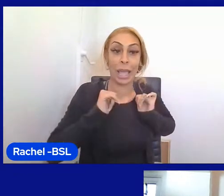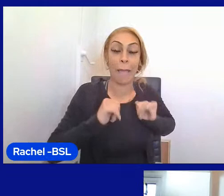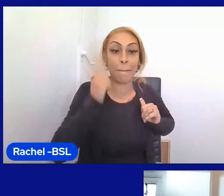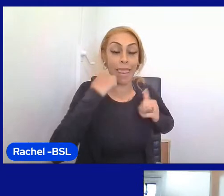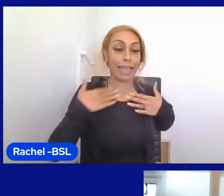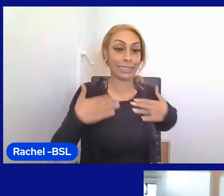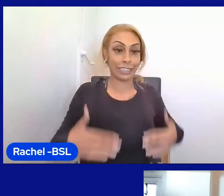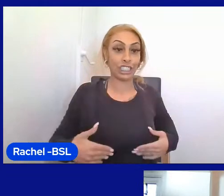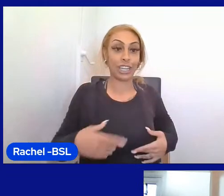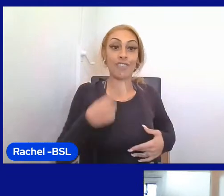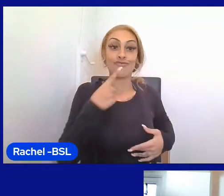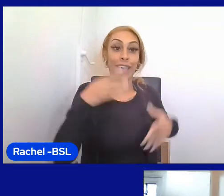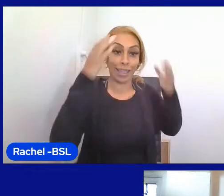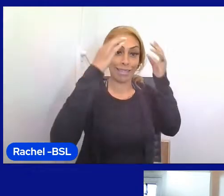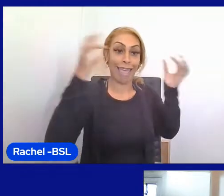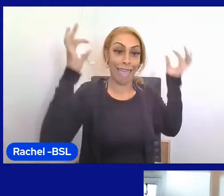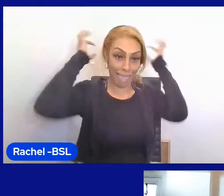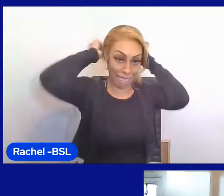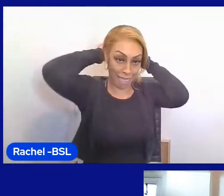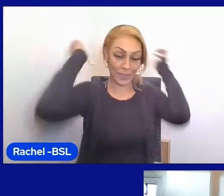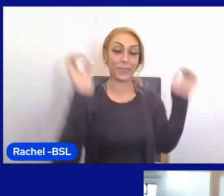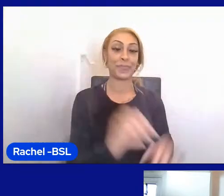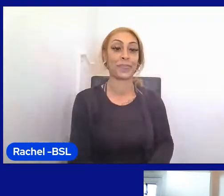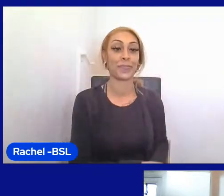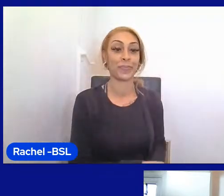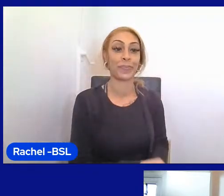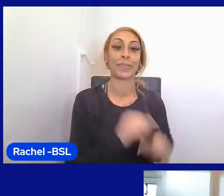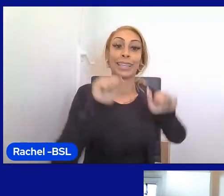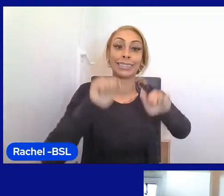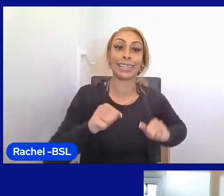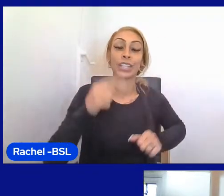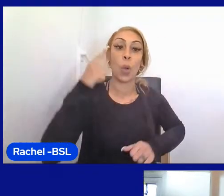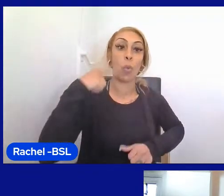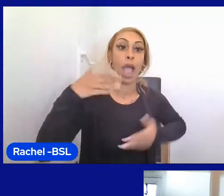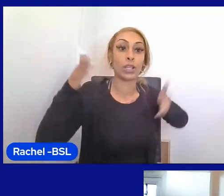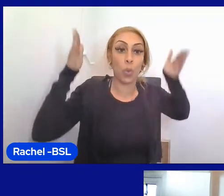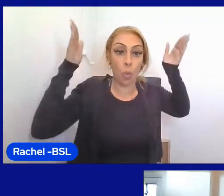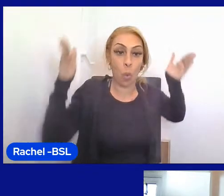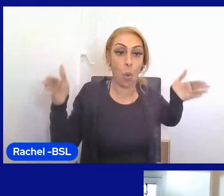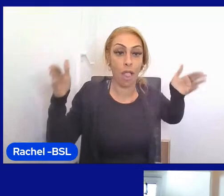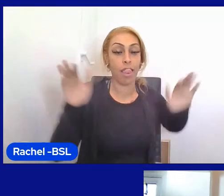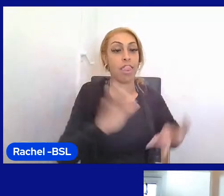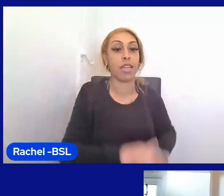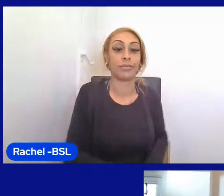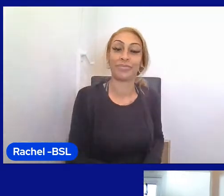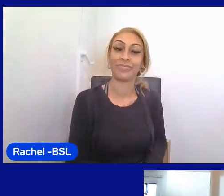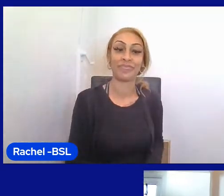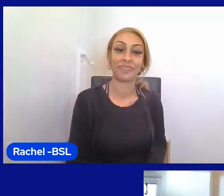a pronounced shaker and she is the next race woman in her early thirties, the PSL interpreter.